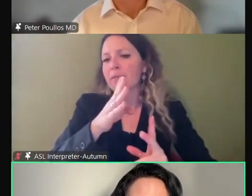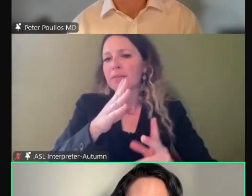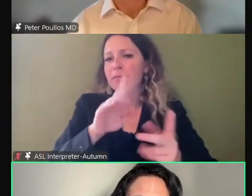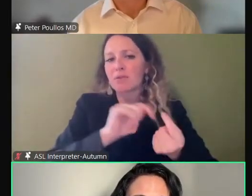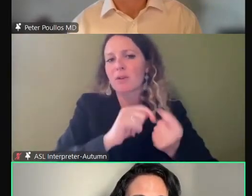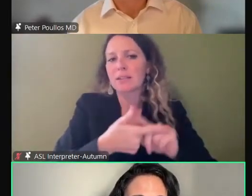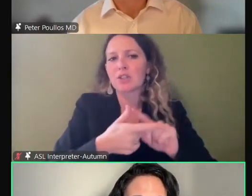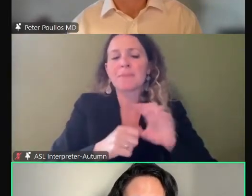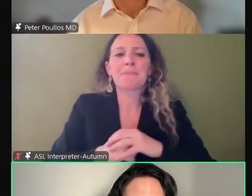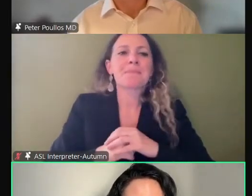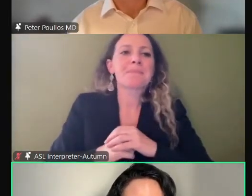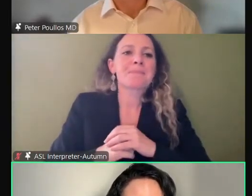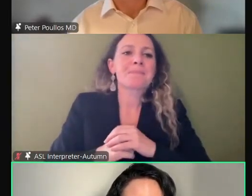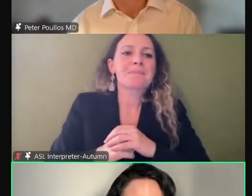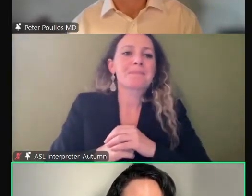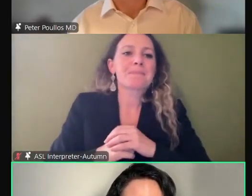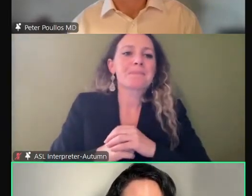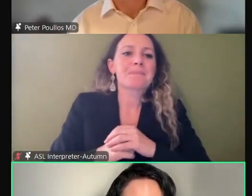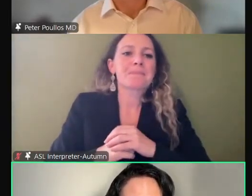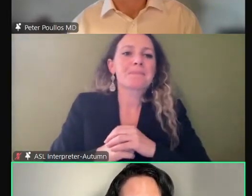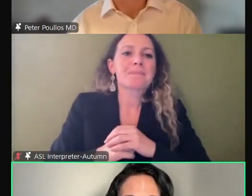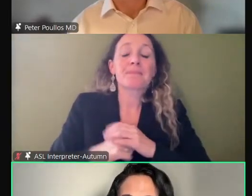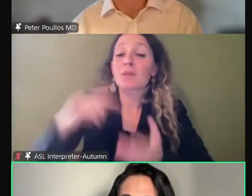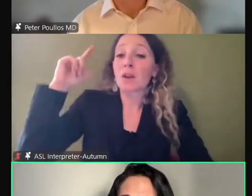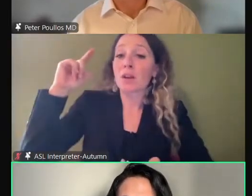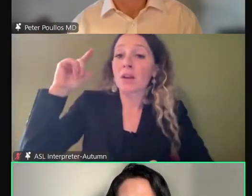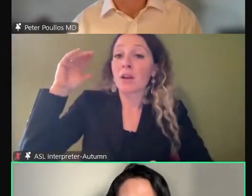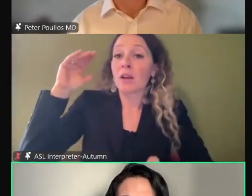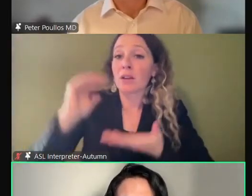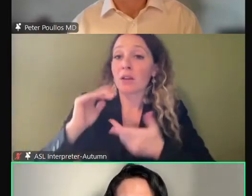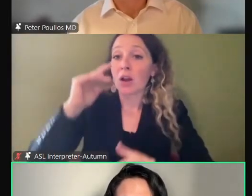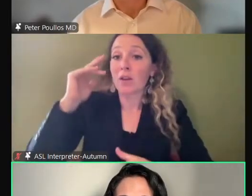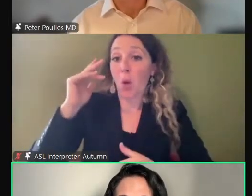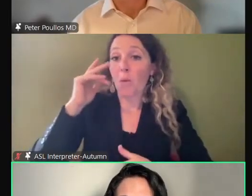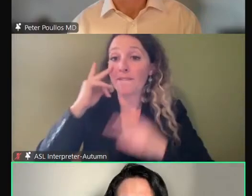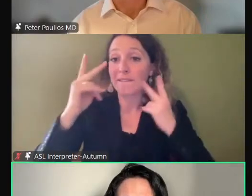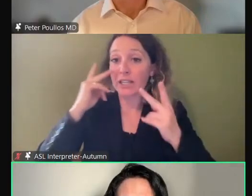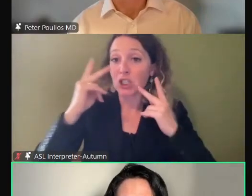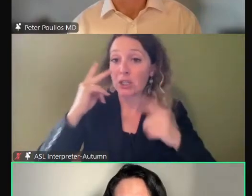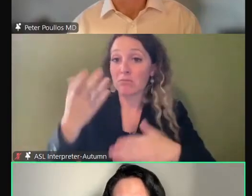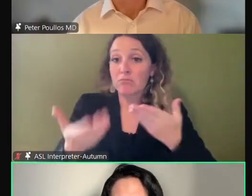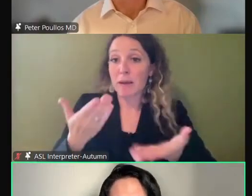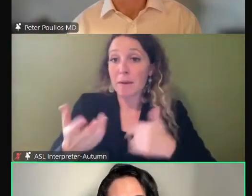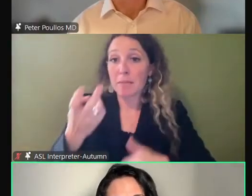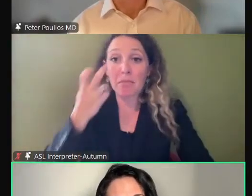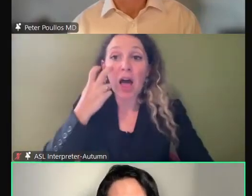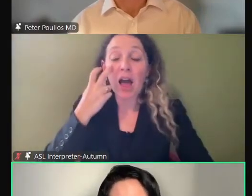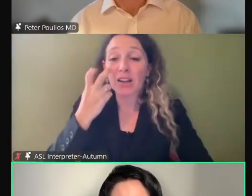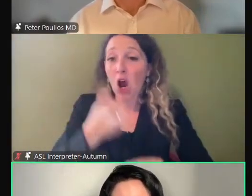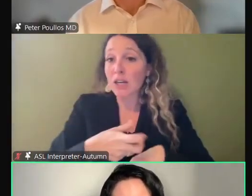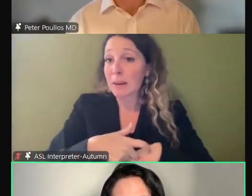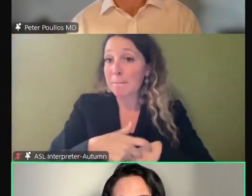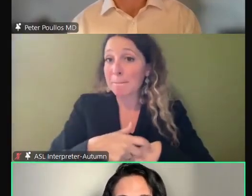vision, or who were blind, they were having difficulty Keeping themselves within frame.